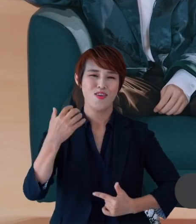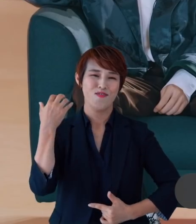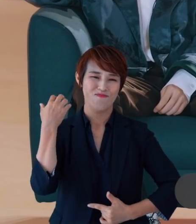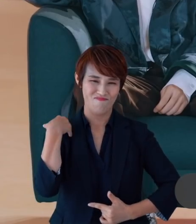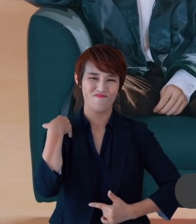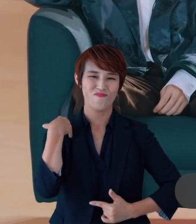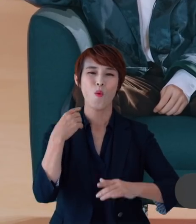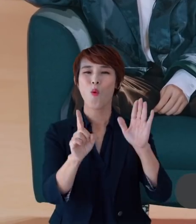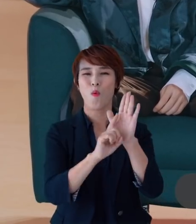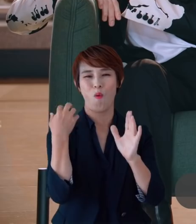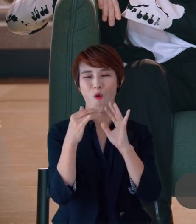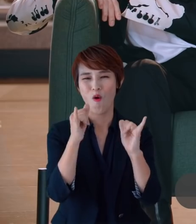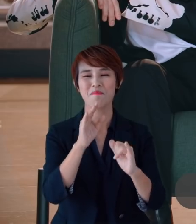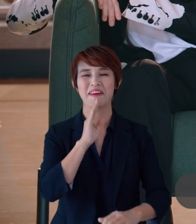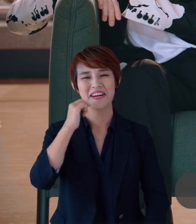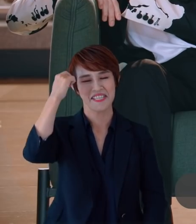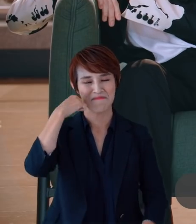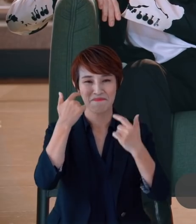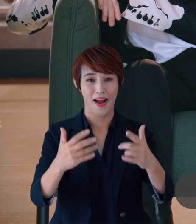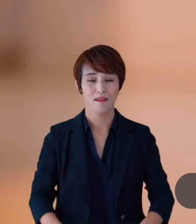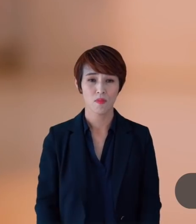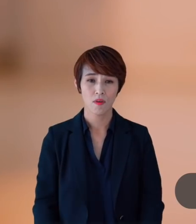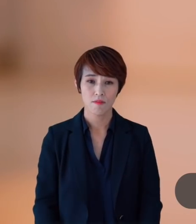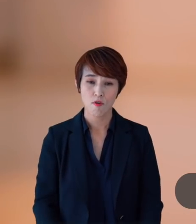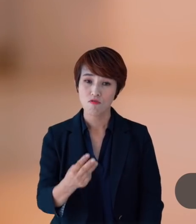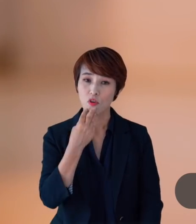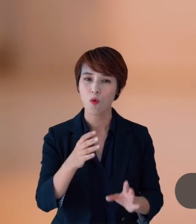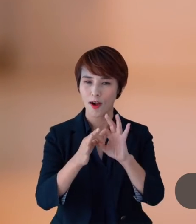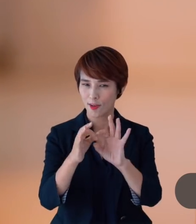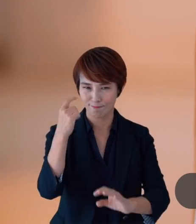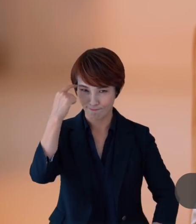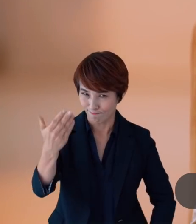And since we are the Seoul Tourism Honorary Ambassadors, we’re going to take a little quiz about Seoul.